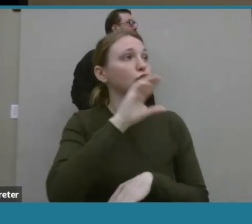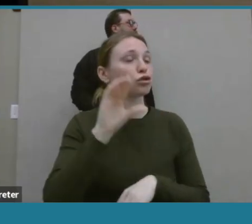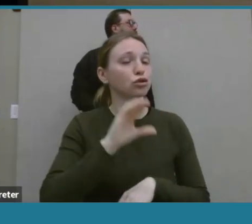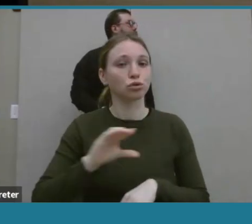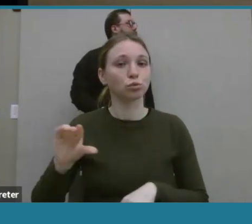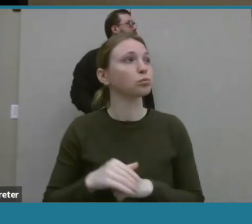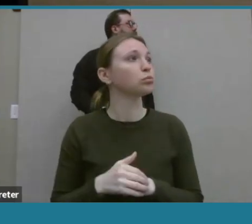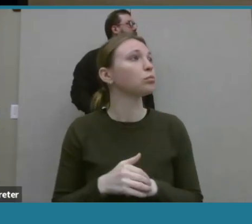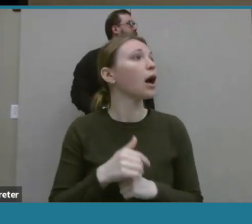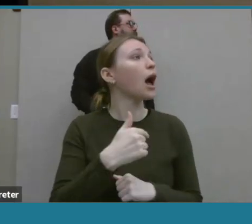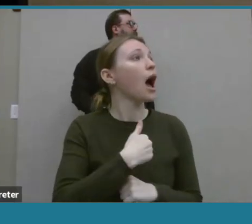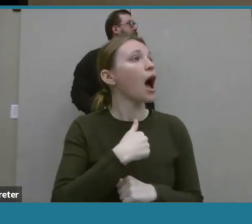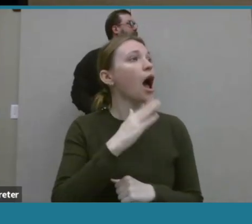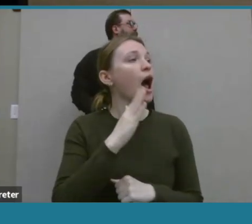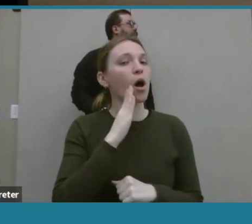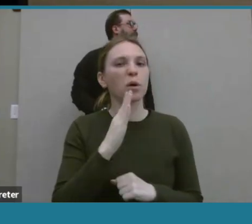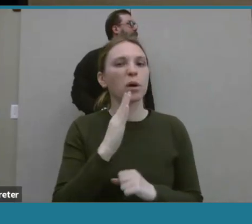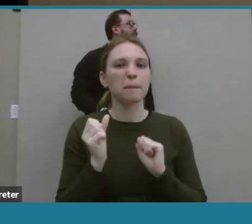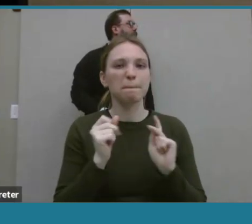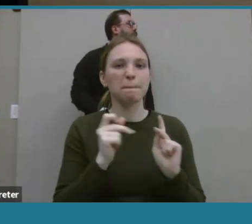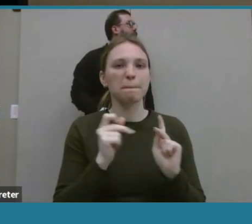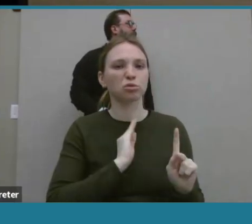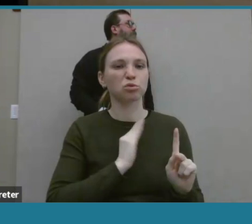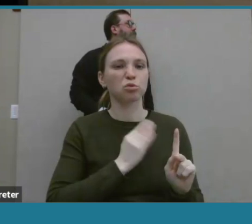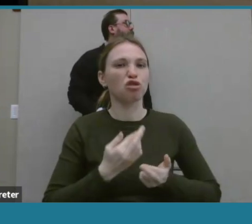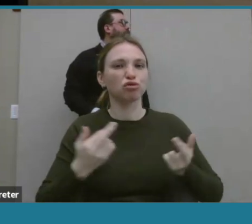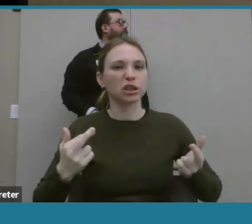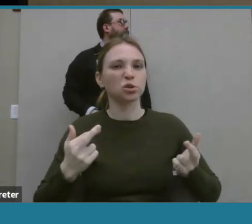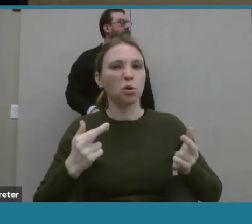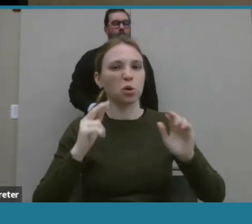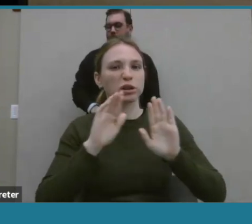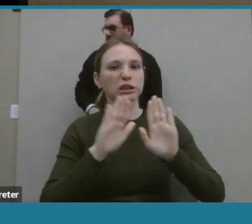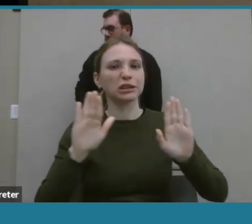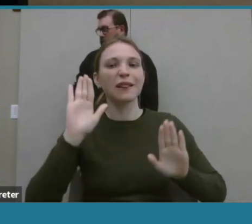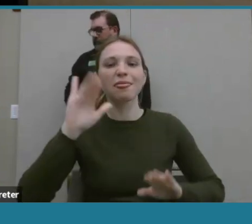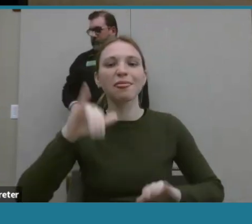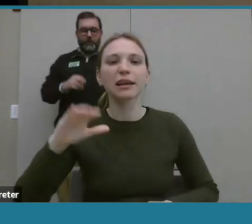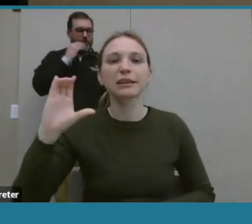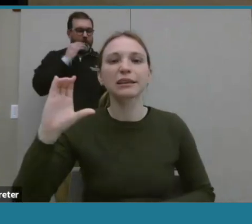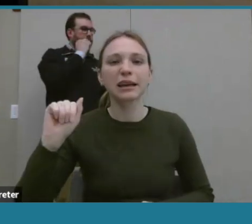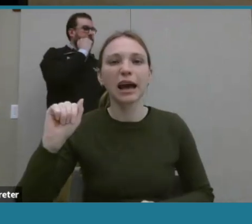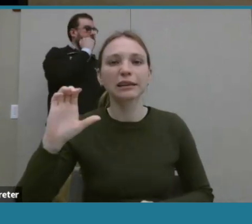Uh, I'm gonna head back just to our resources page. This is our CAC newsletter QR code as well as our